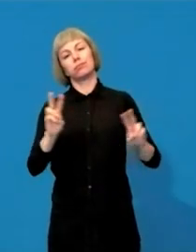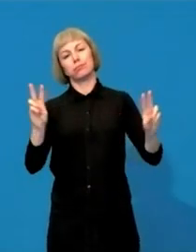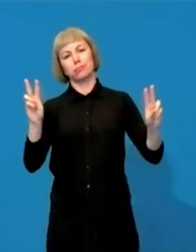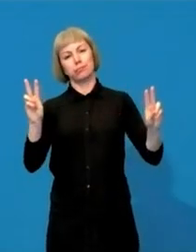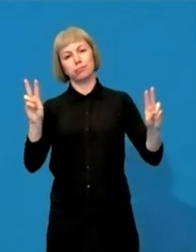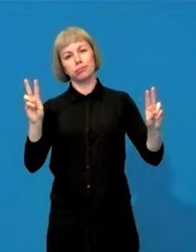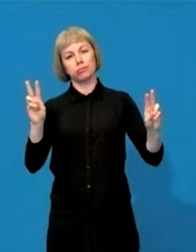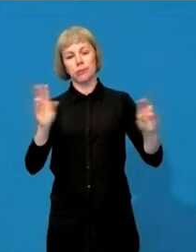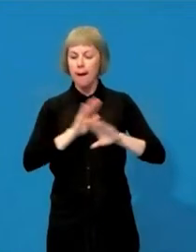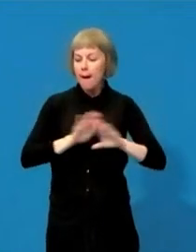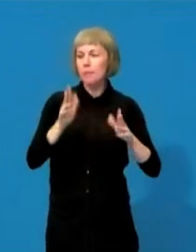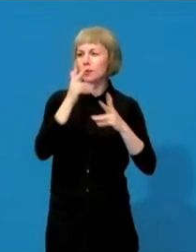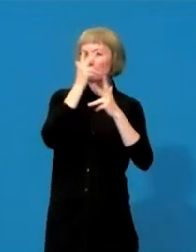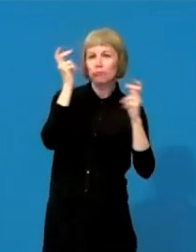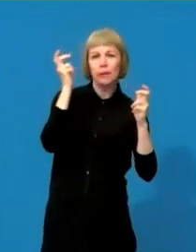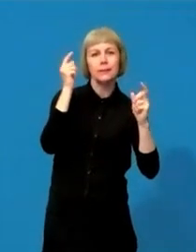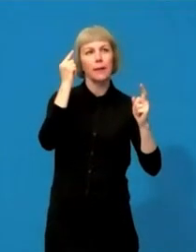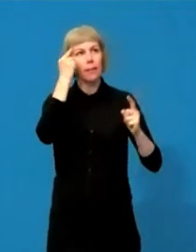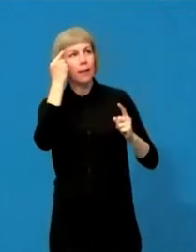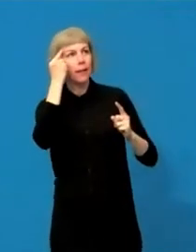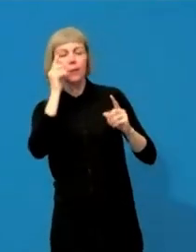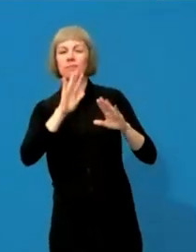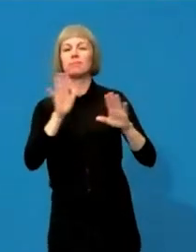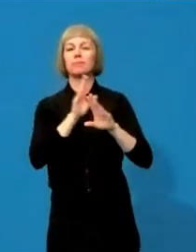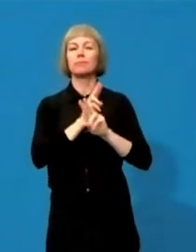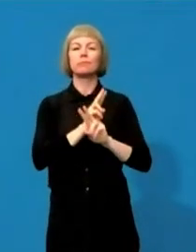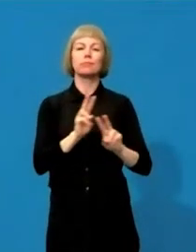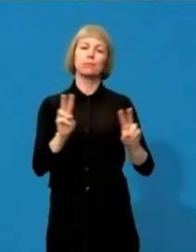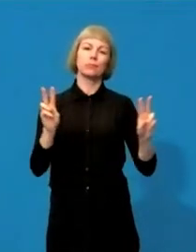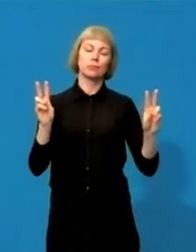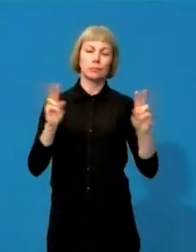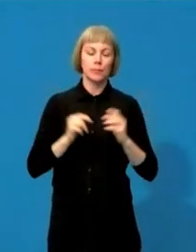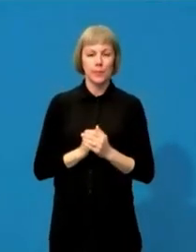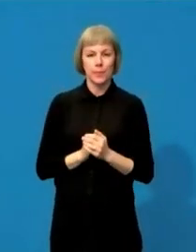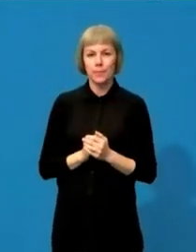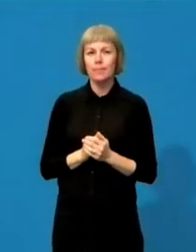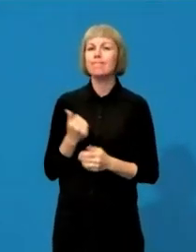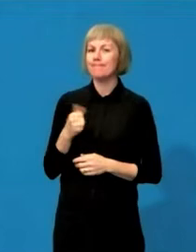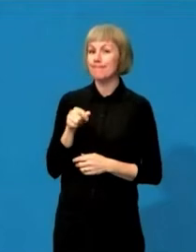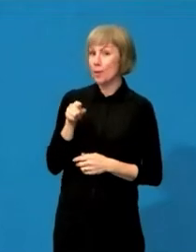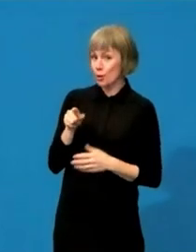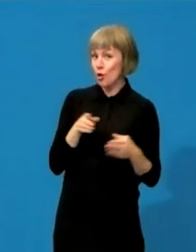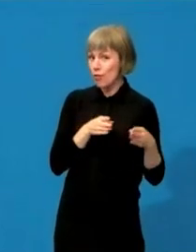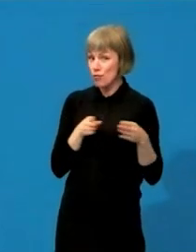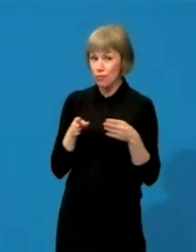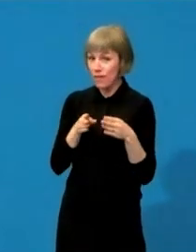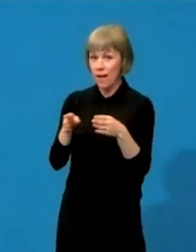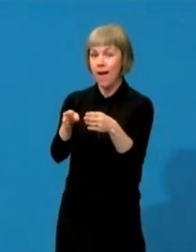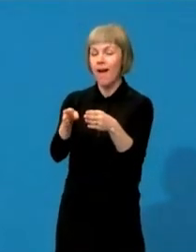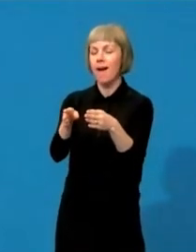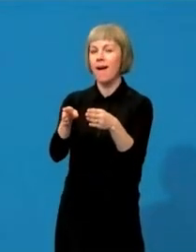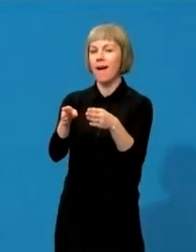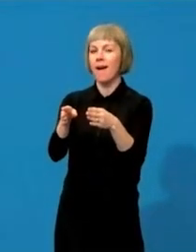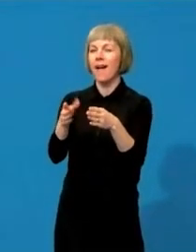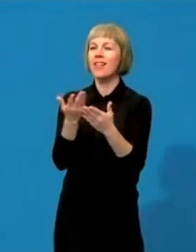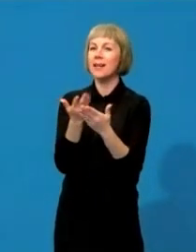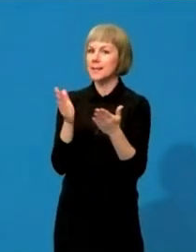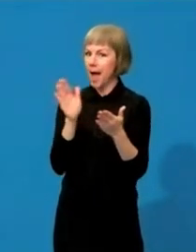So that river is really a way for people connected to it